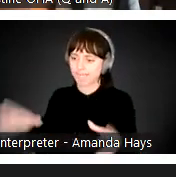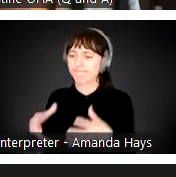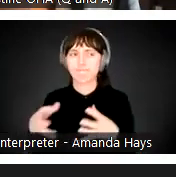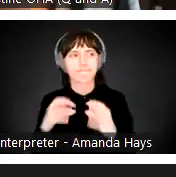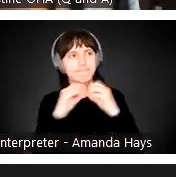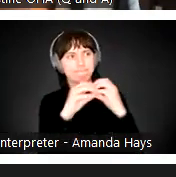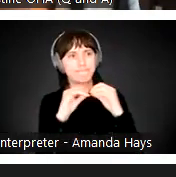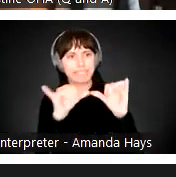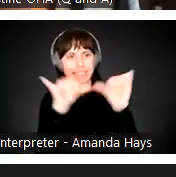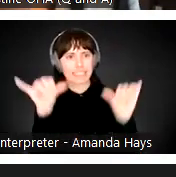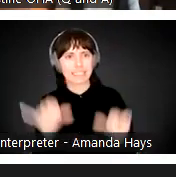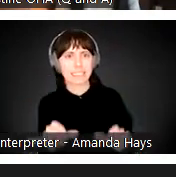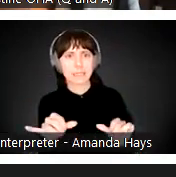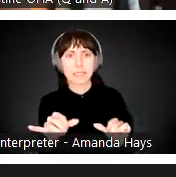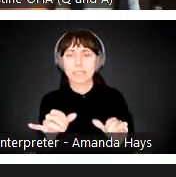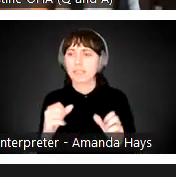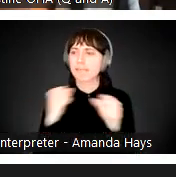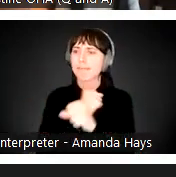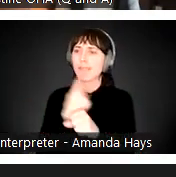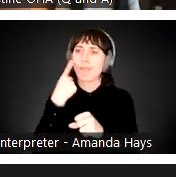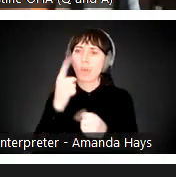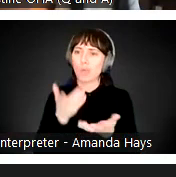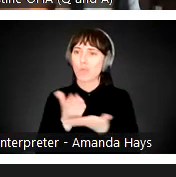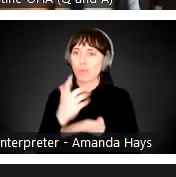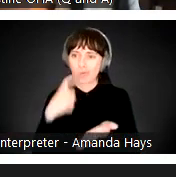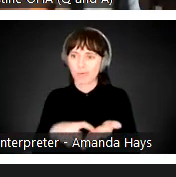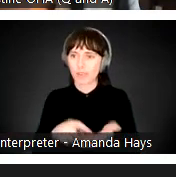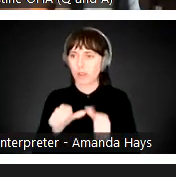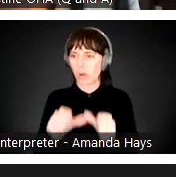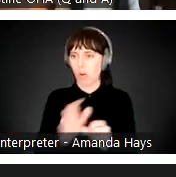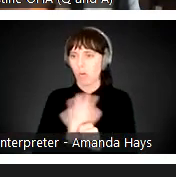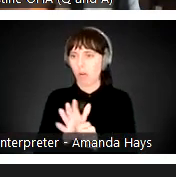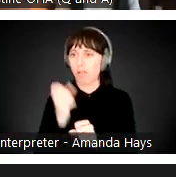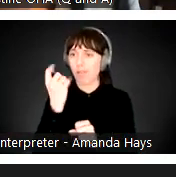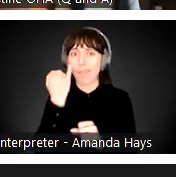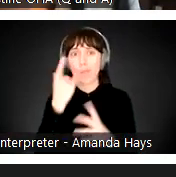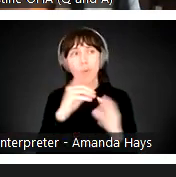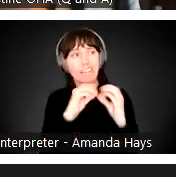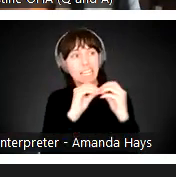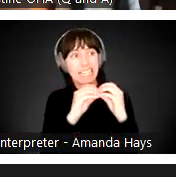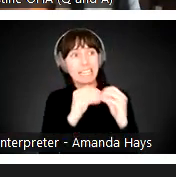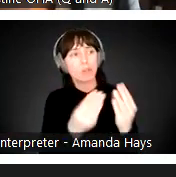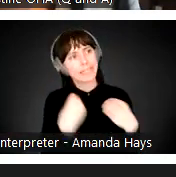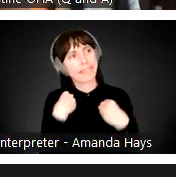that we even call it Long COVID. But I do think that if we just fight the system to quote-unquote give us a